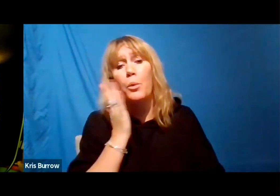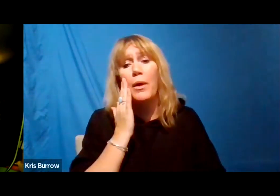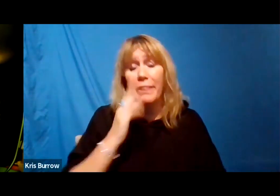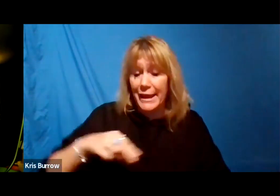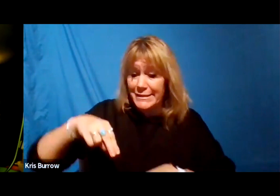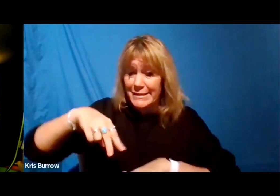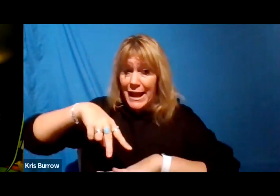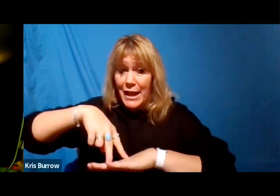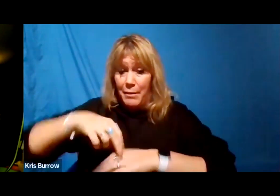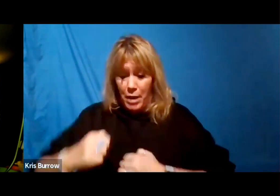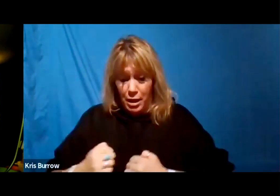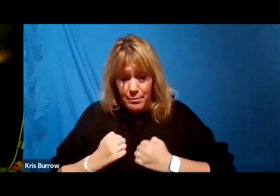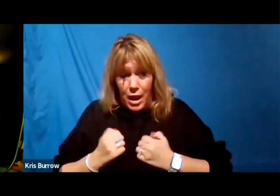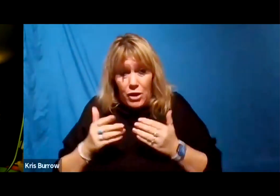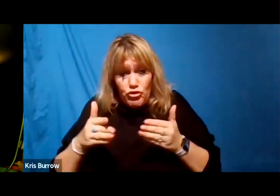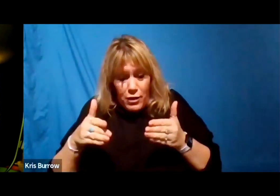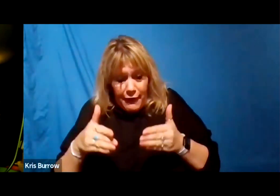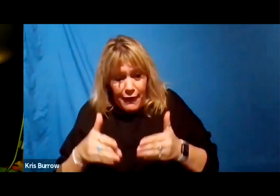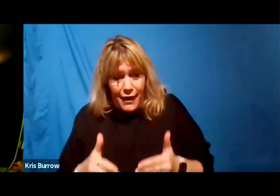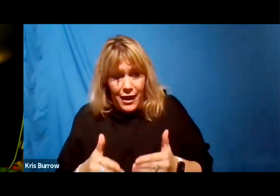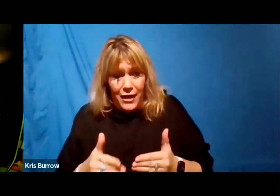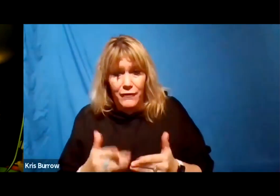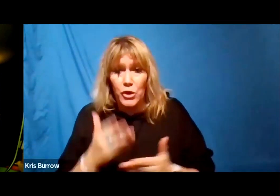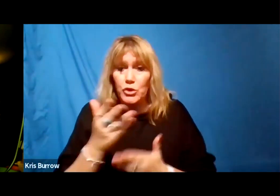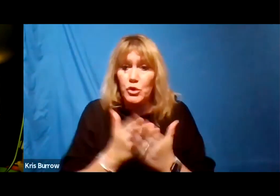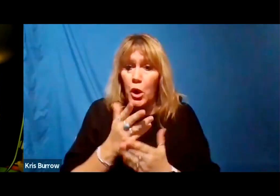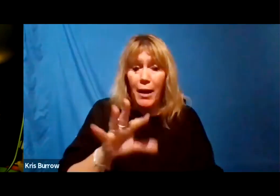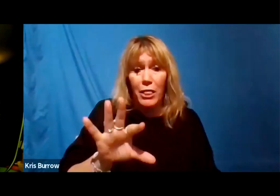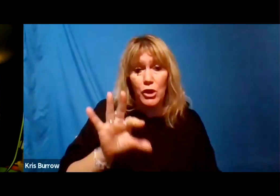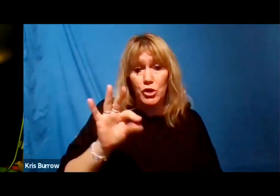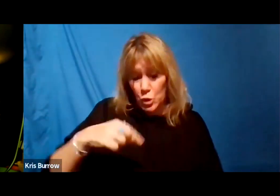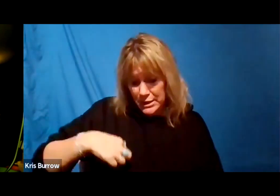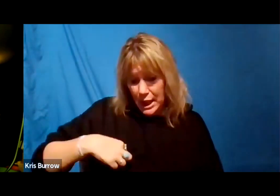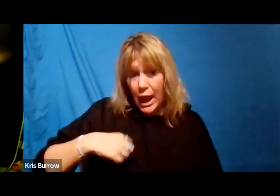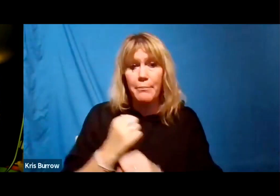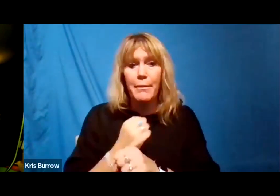Thank you, I should tell